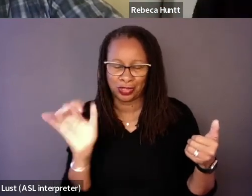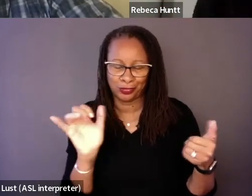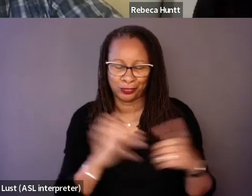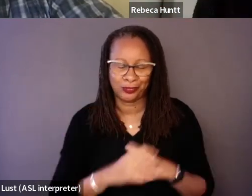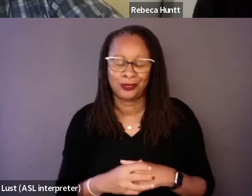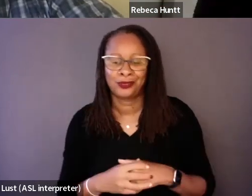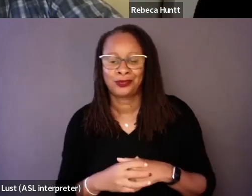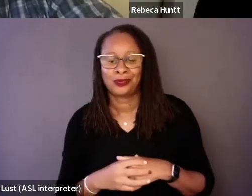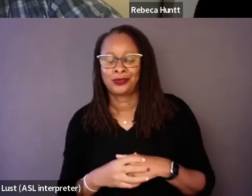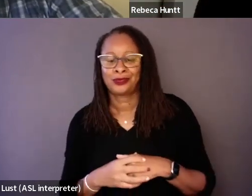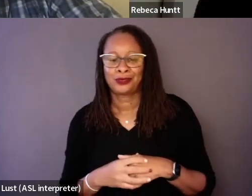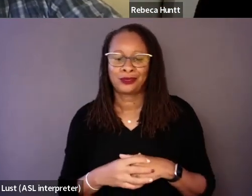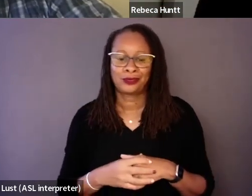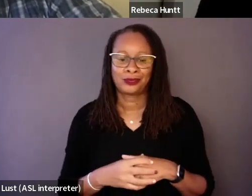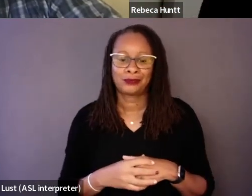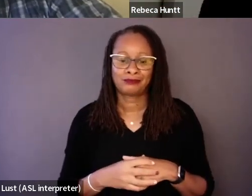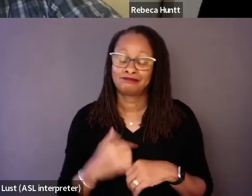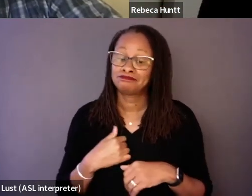But I'm really -- I'm interested in the human experience.